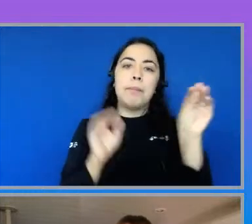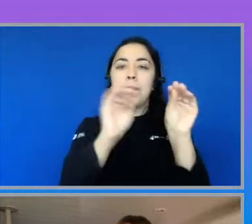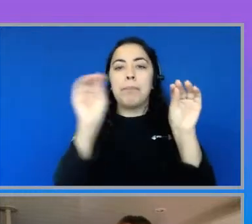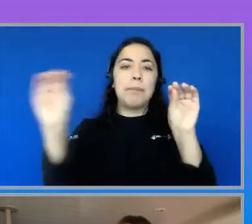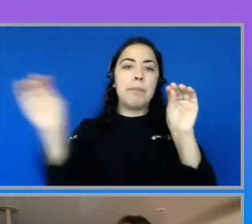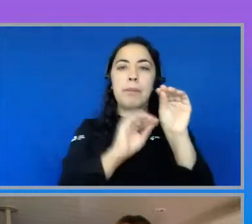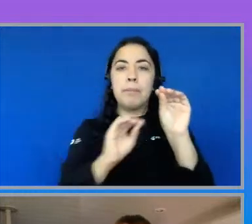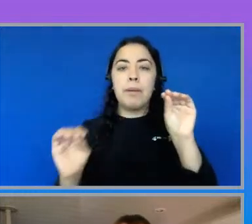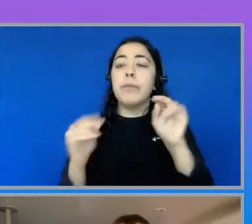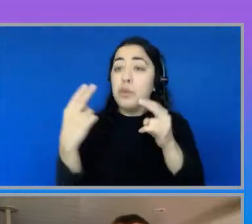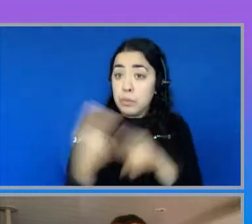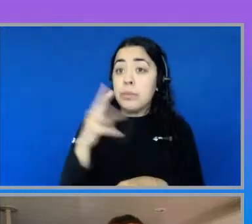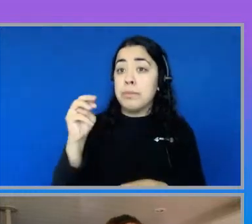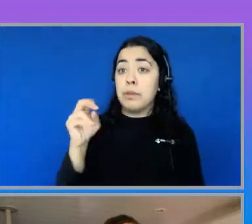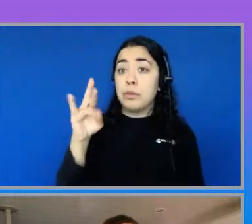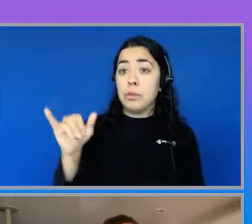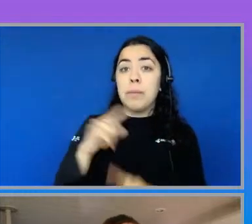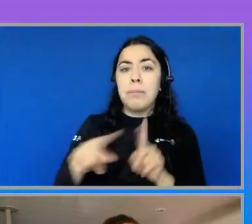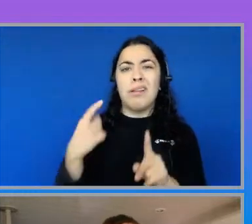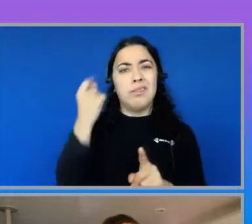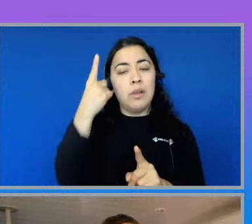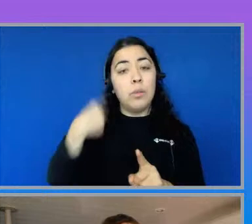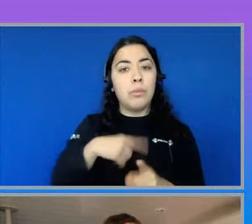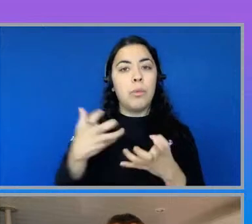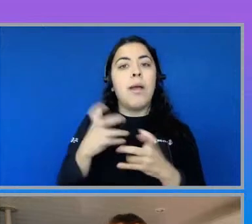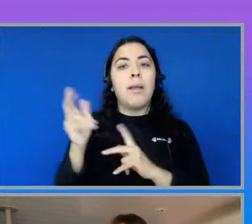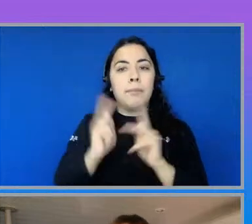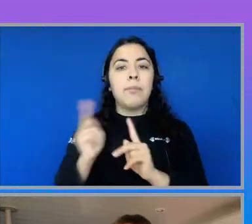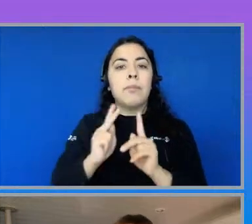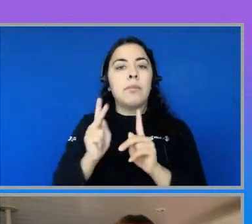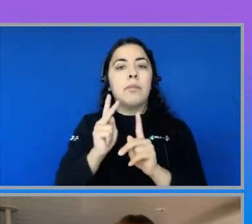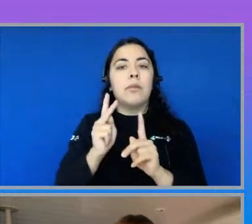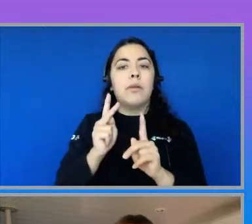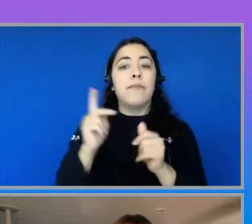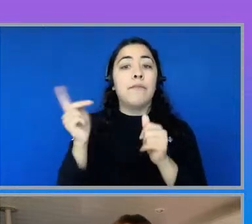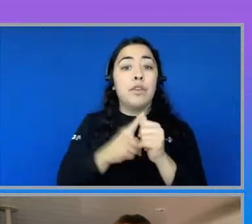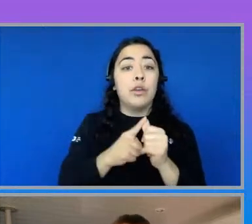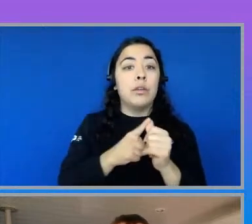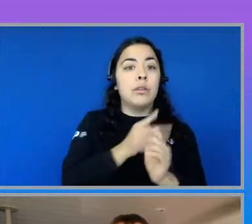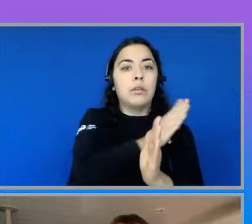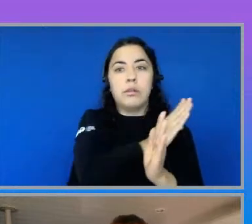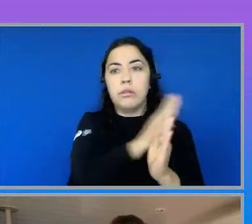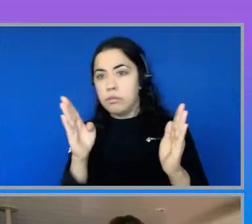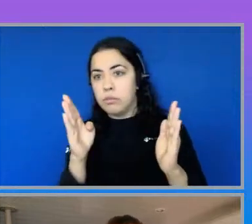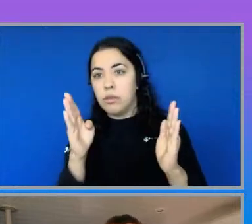all laid out with masonry, but we'd what we'd want is people to